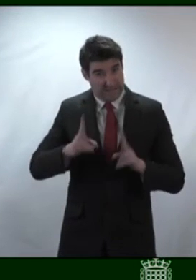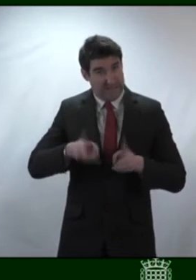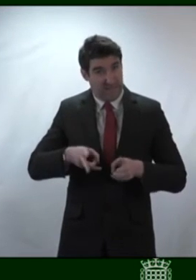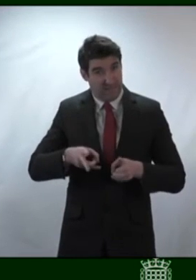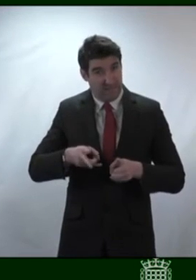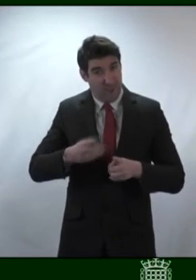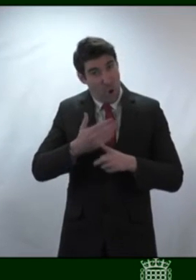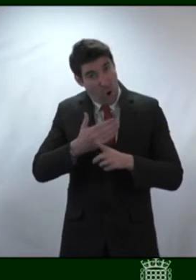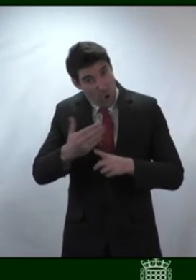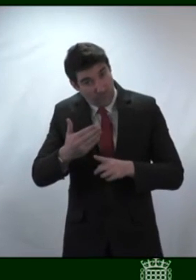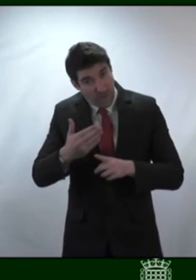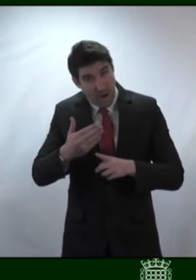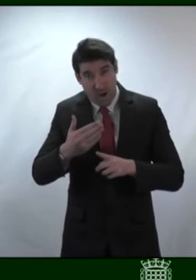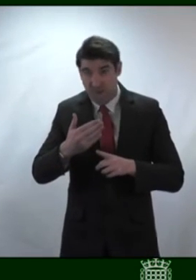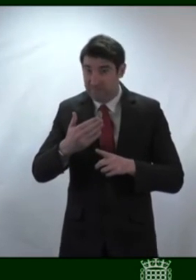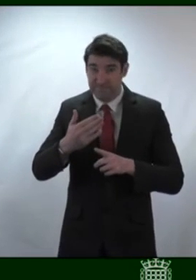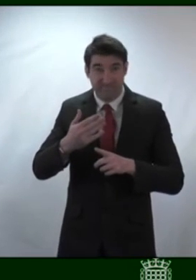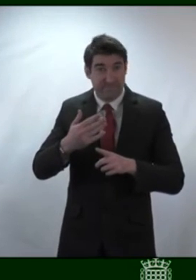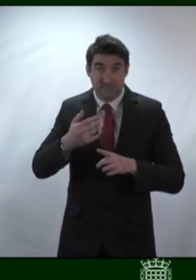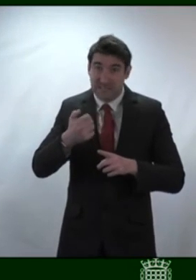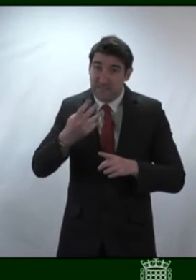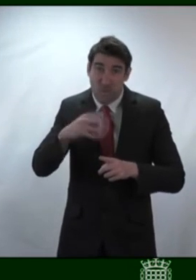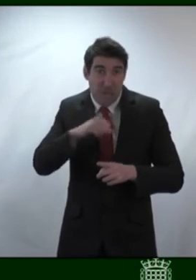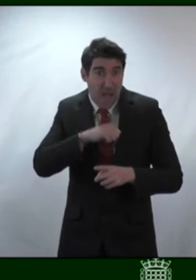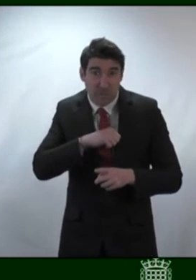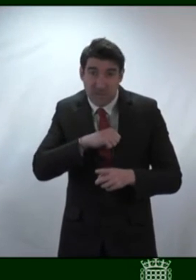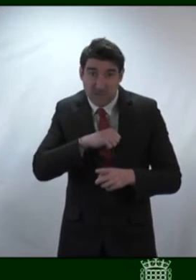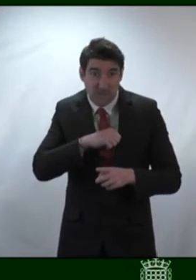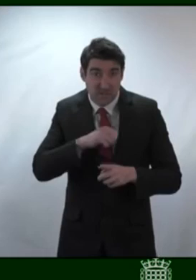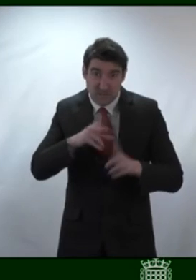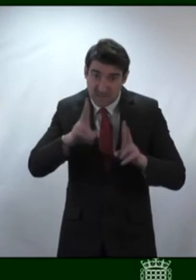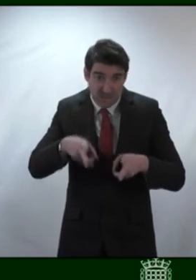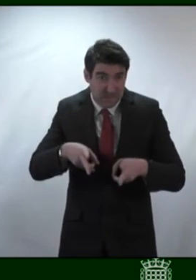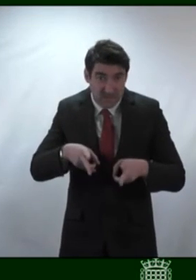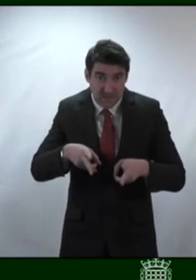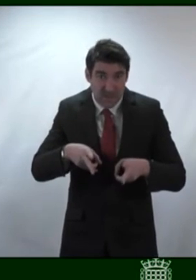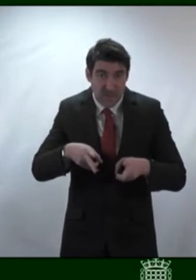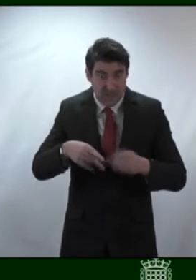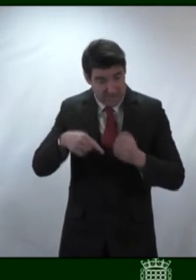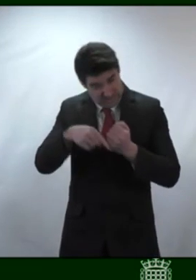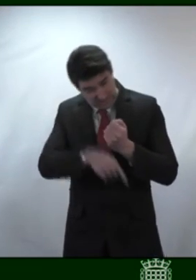each one leaving a grieving family—and the deepest recession of any major economy. Why